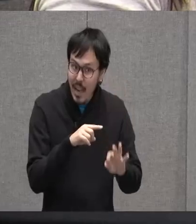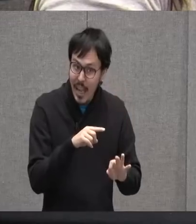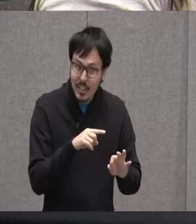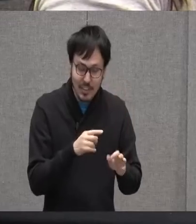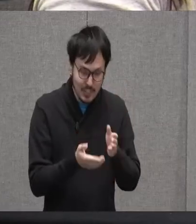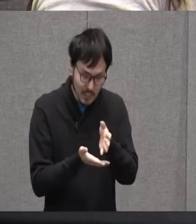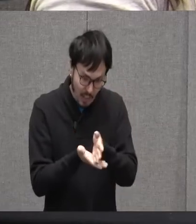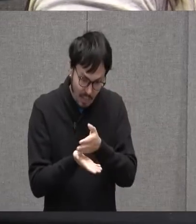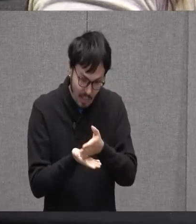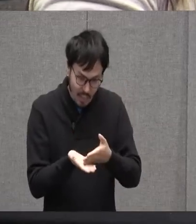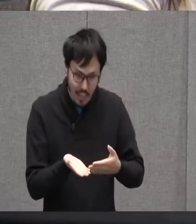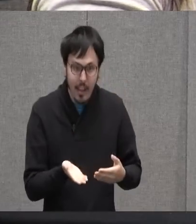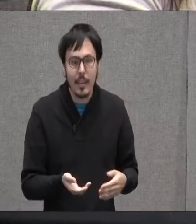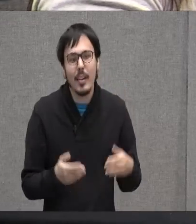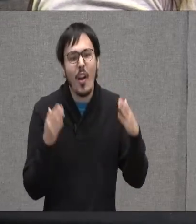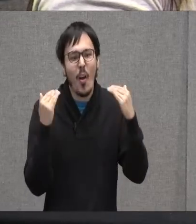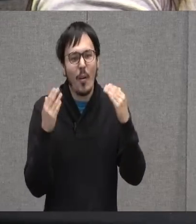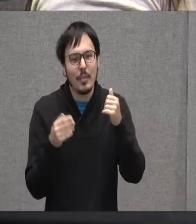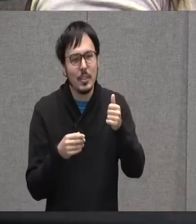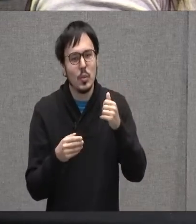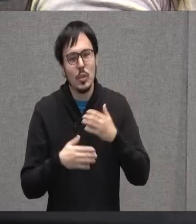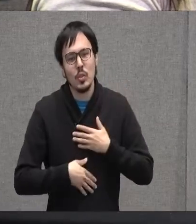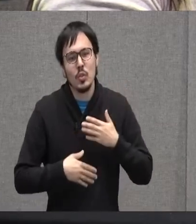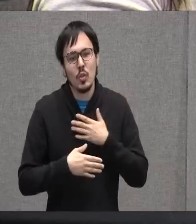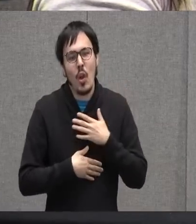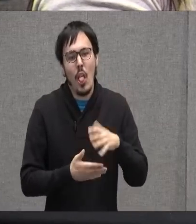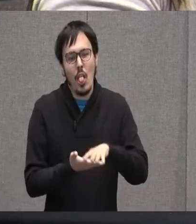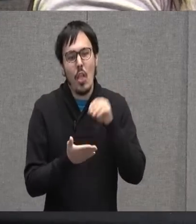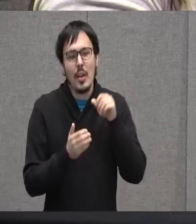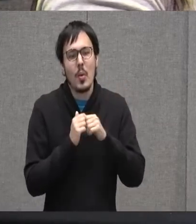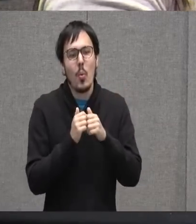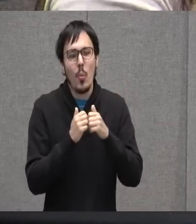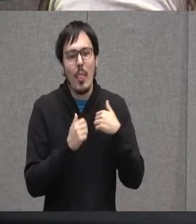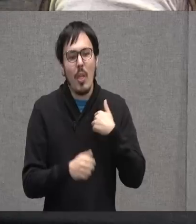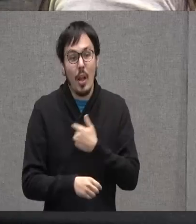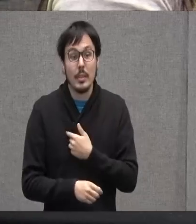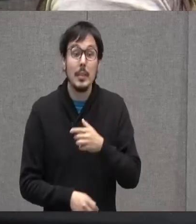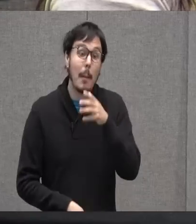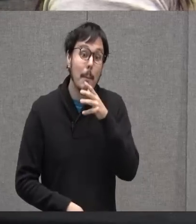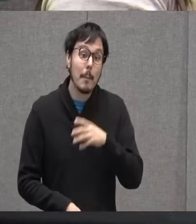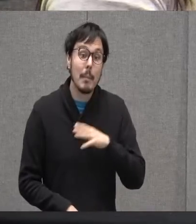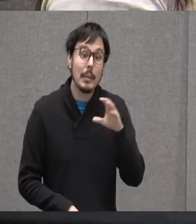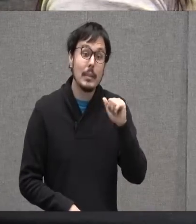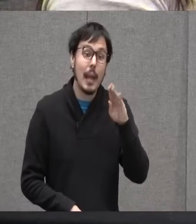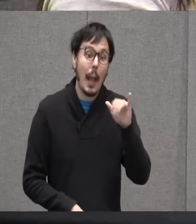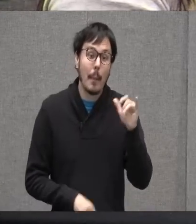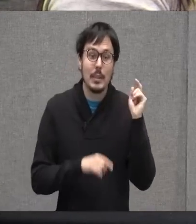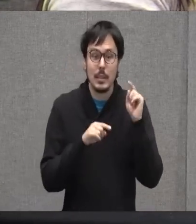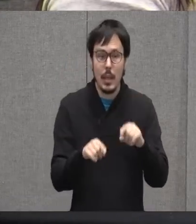Hopefully, you've enjoyed learning with us today and Miss Abby is coming up with some great ideas